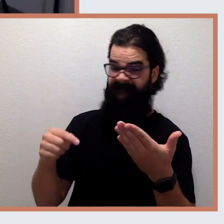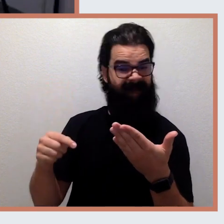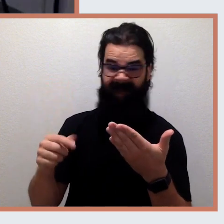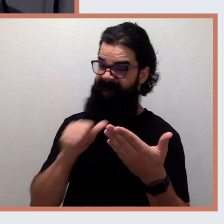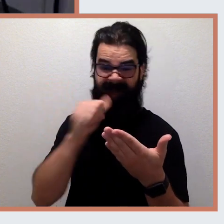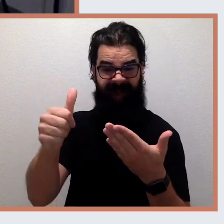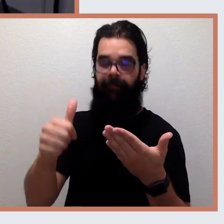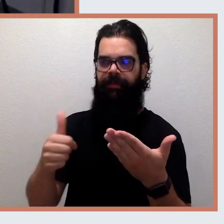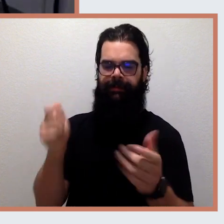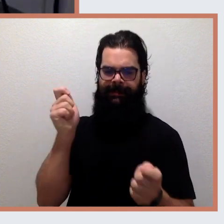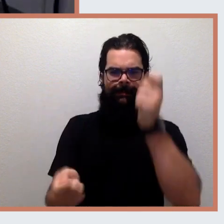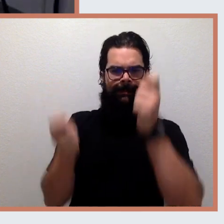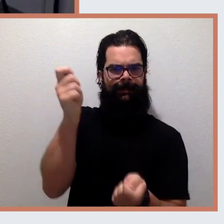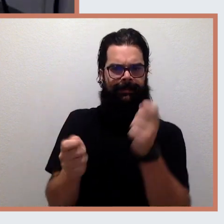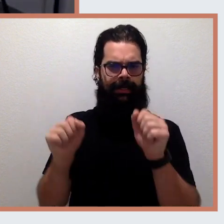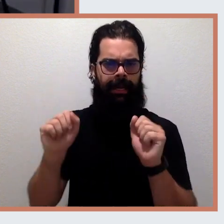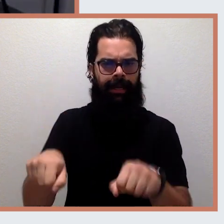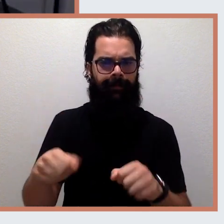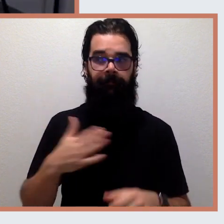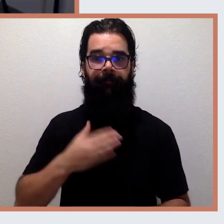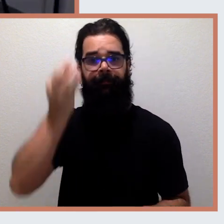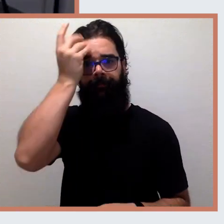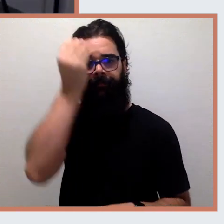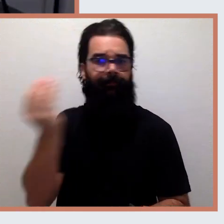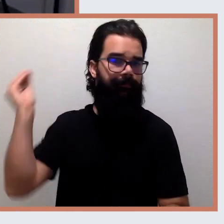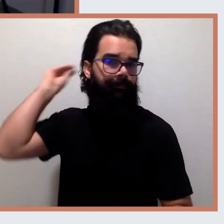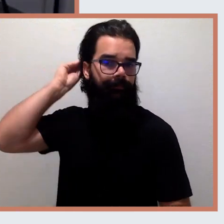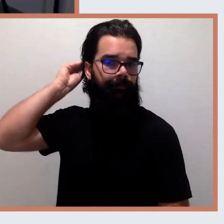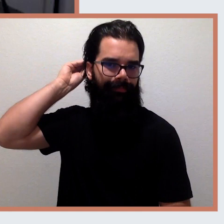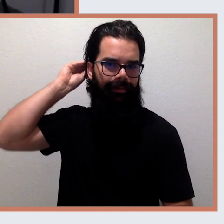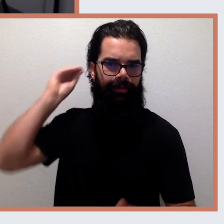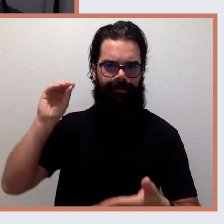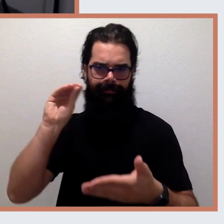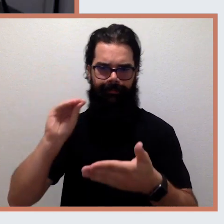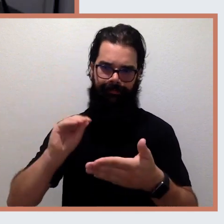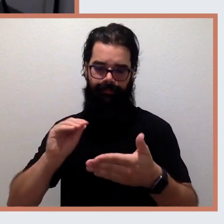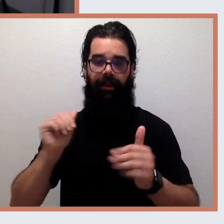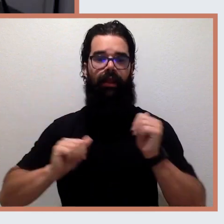because if not then let's, you know, let's definitely fix it, right?" I mean, that's at least my mindset behind it,